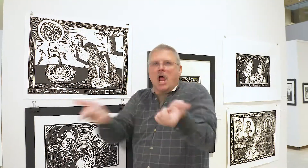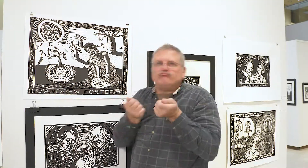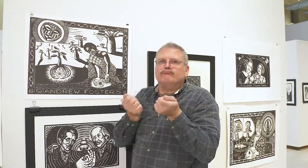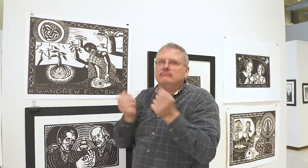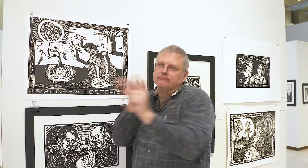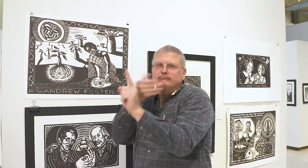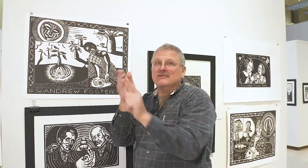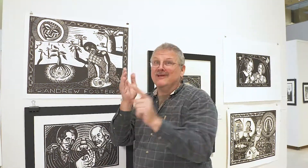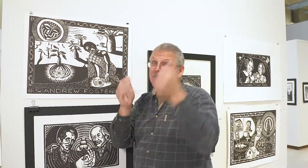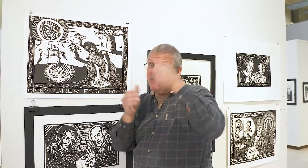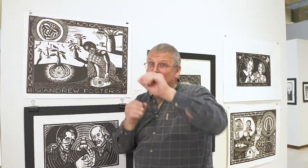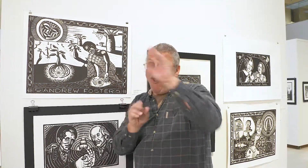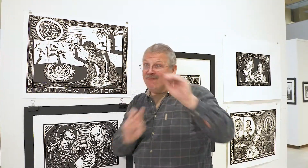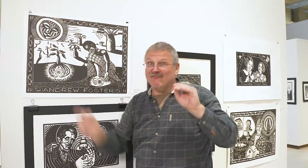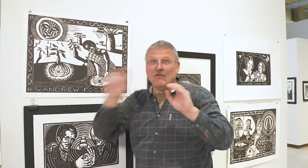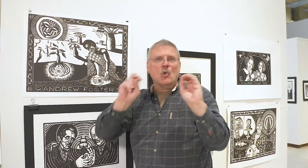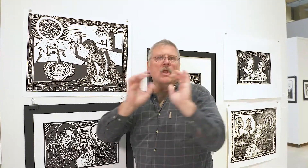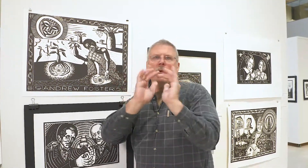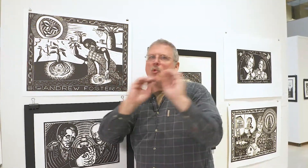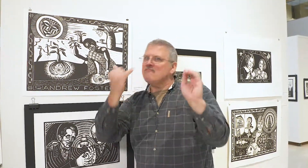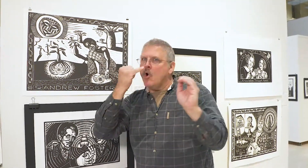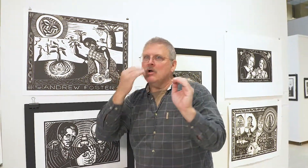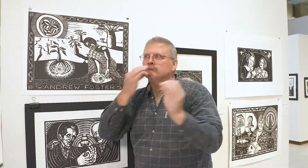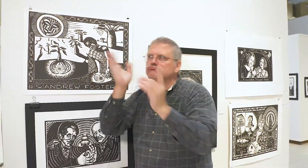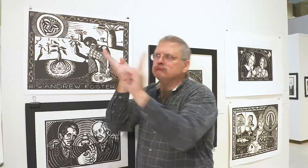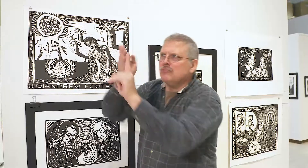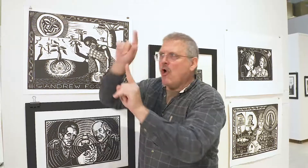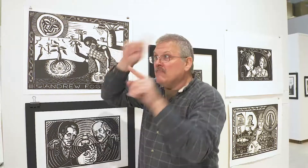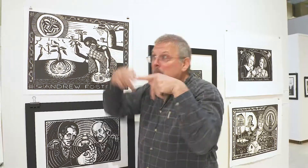The circle symbol represents charisma and Andrew's ability to draw people in.